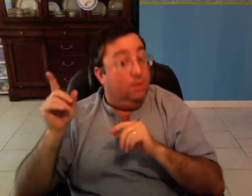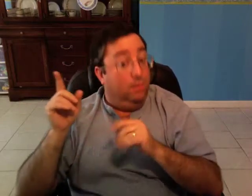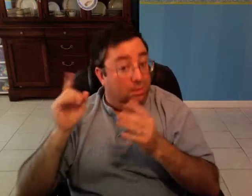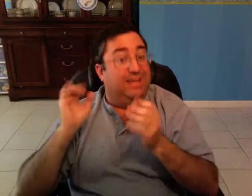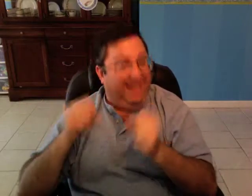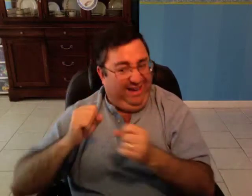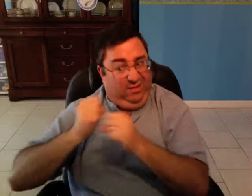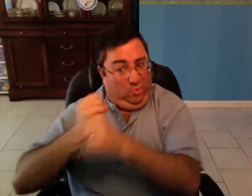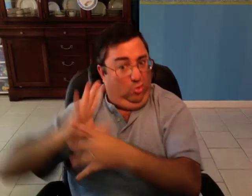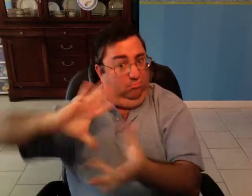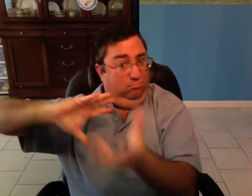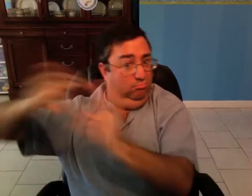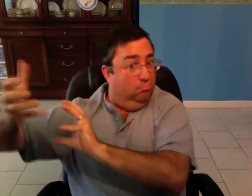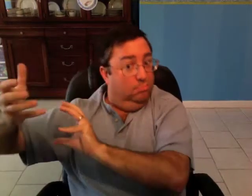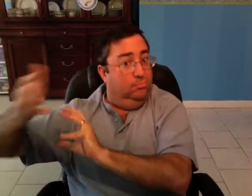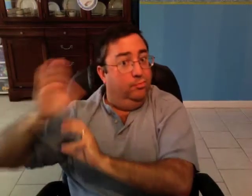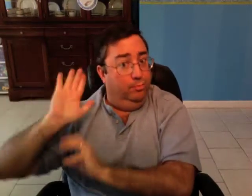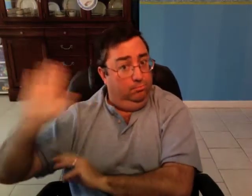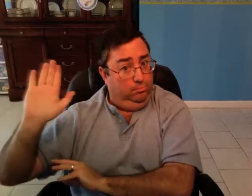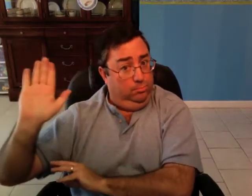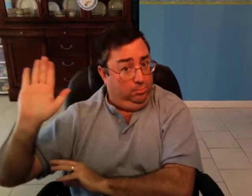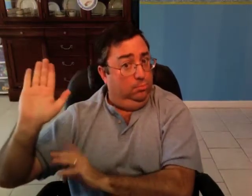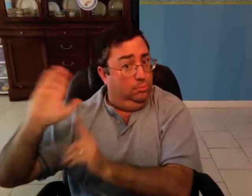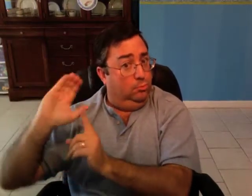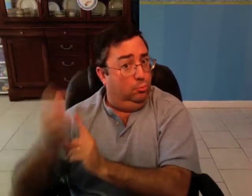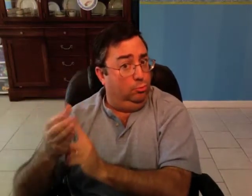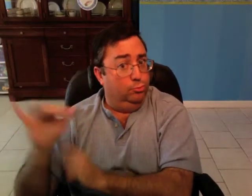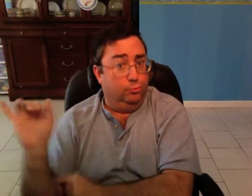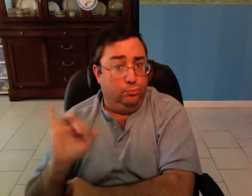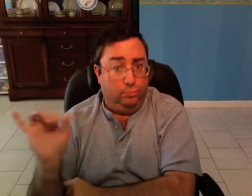but it can cause disruption to their culture as well.